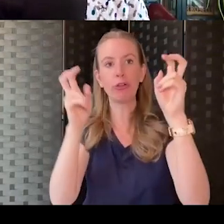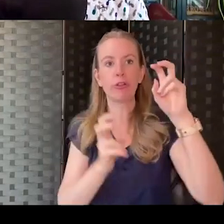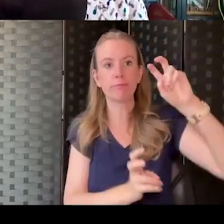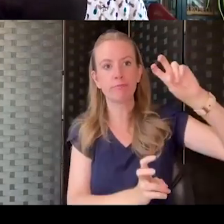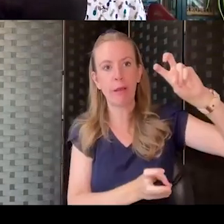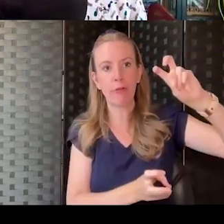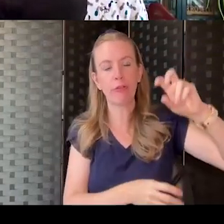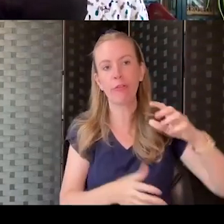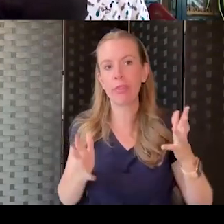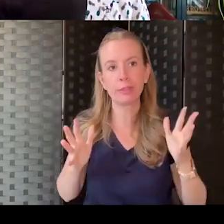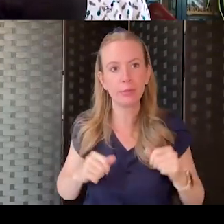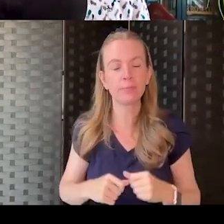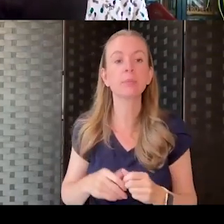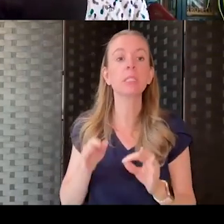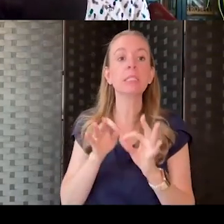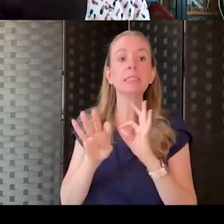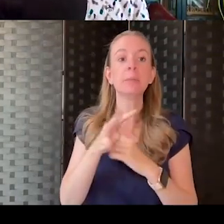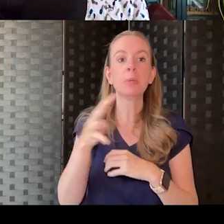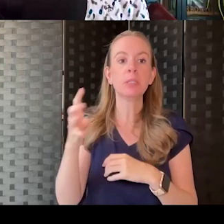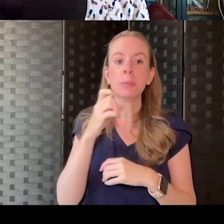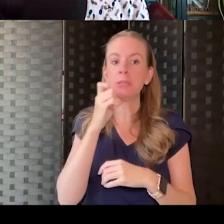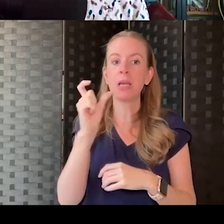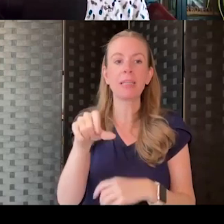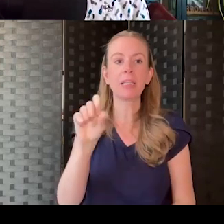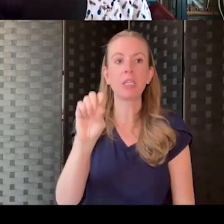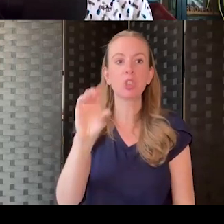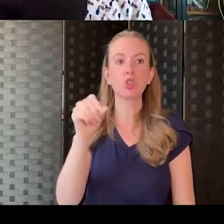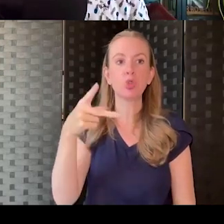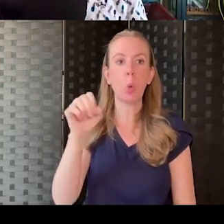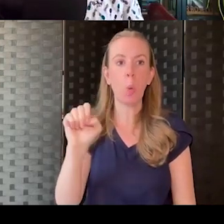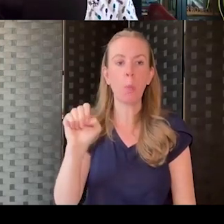A simple table probably doesn't need a scope attribute. The scope attribute identifies if